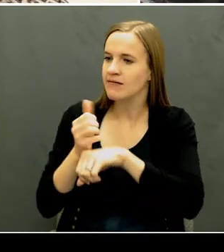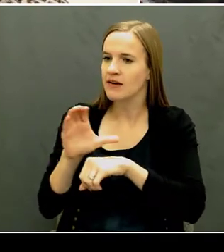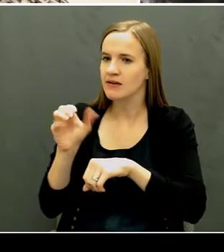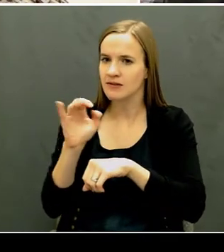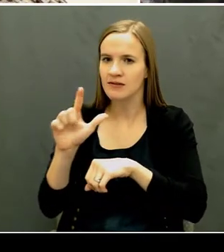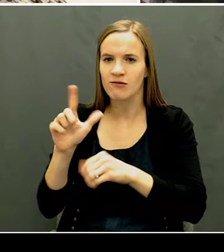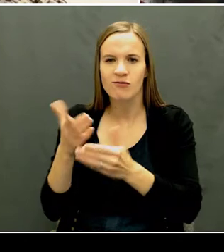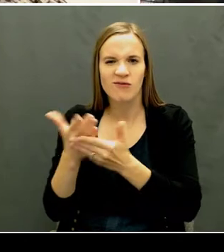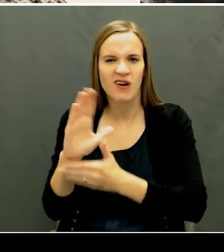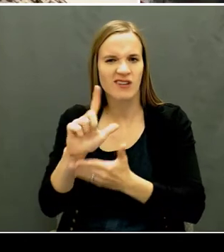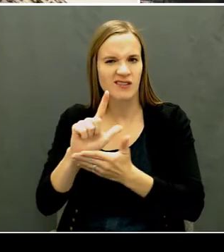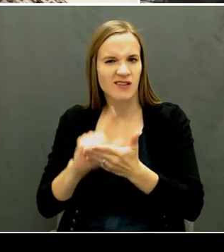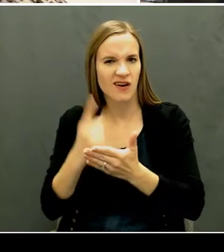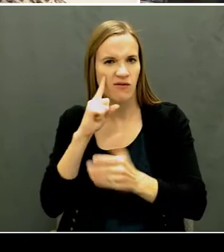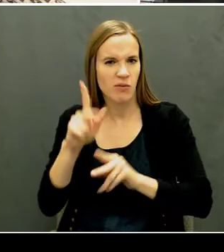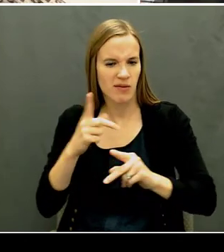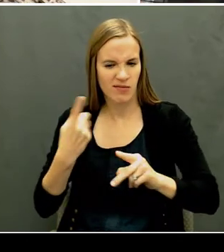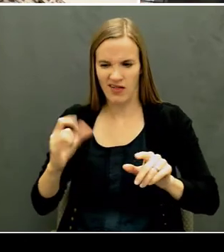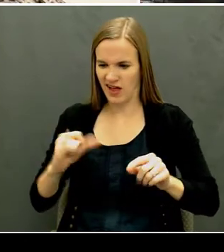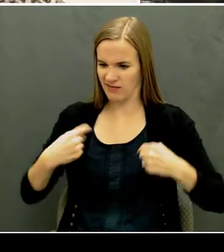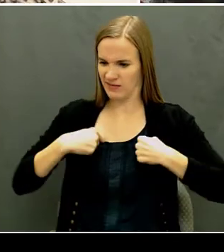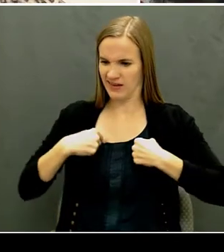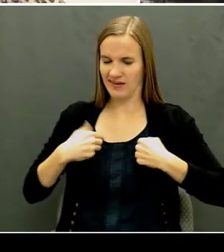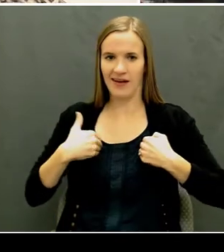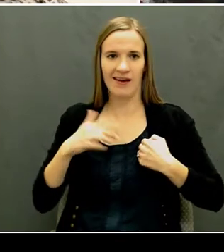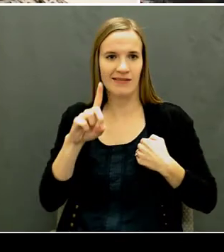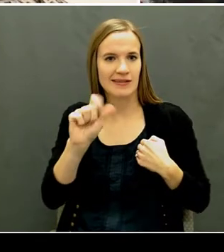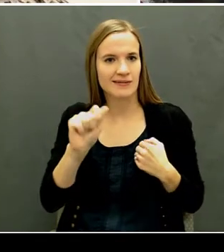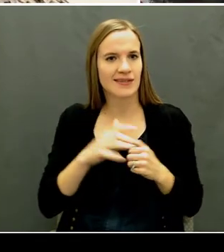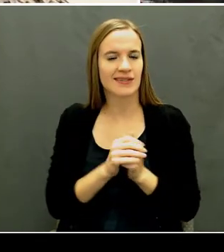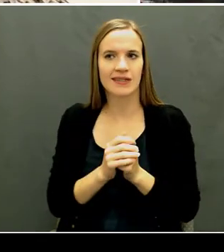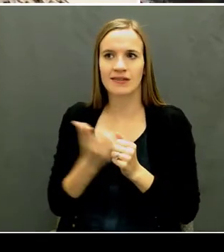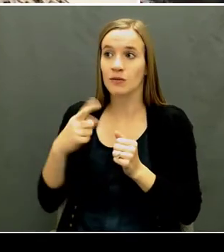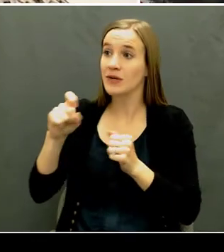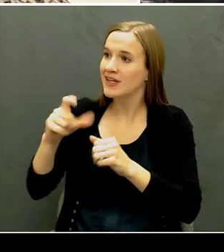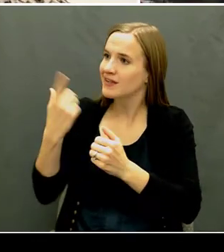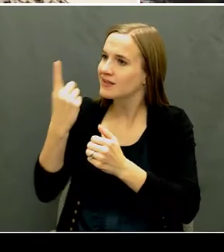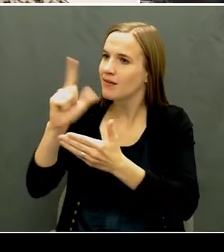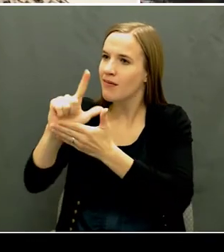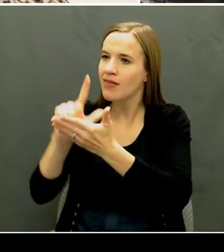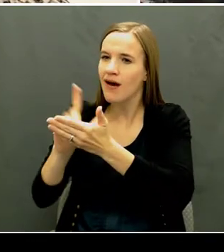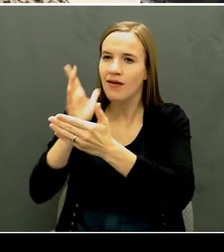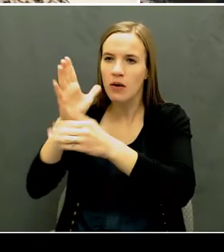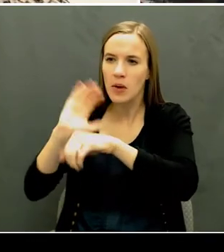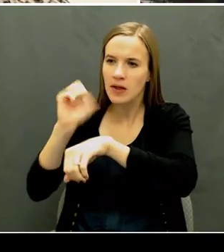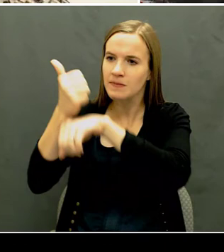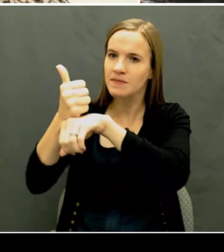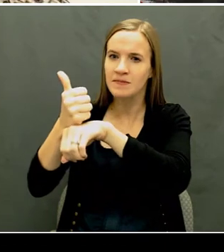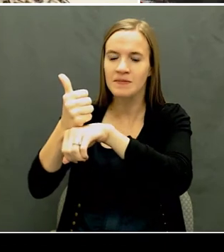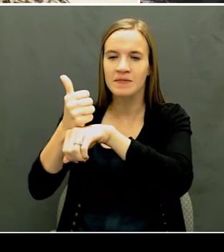handle these things like building codes and, and access to public transit or to prevent people from